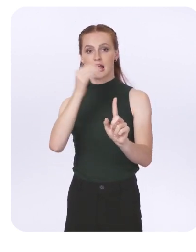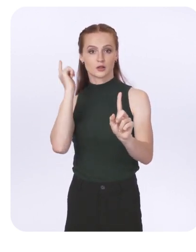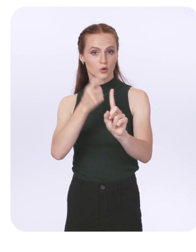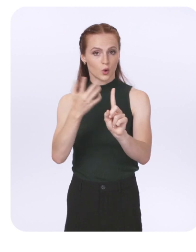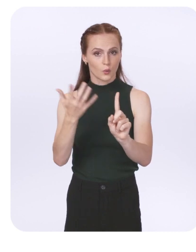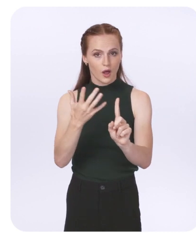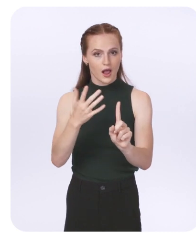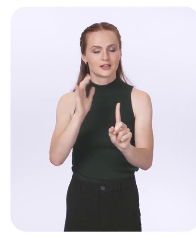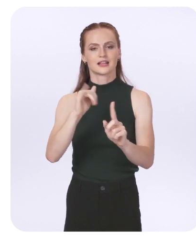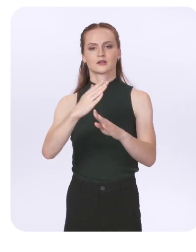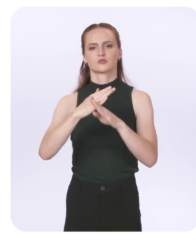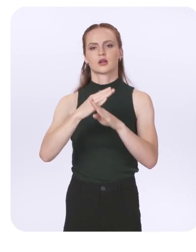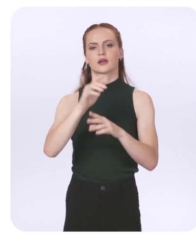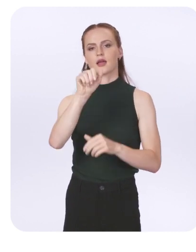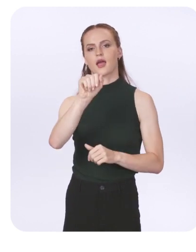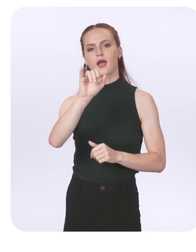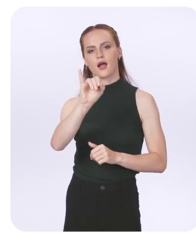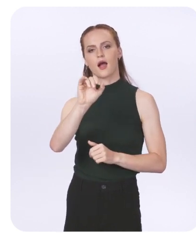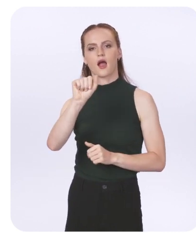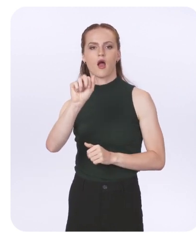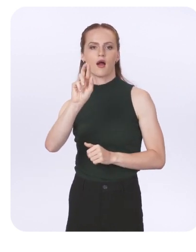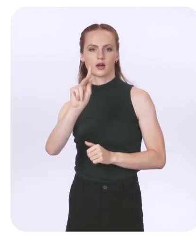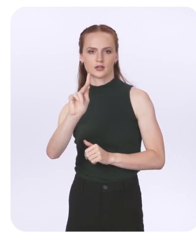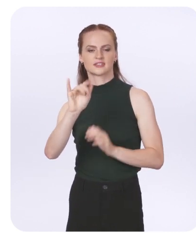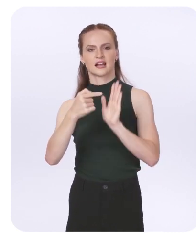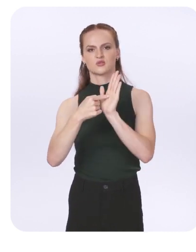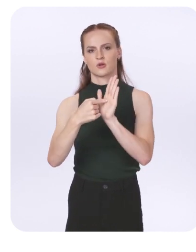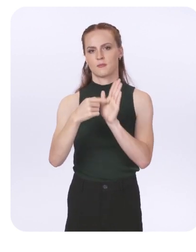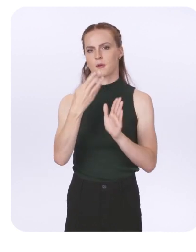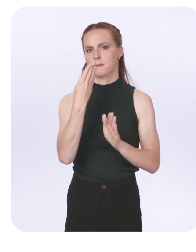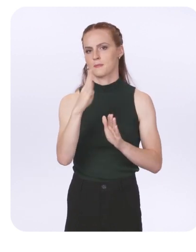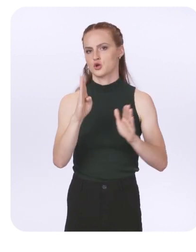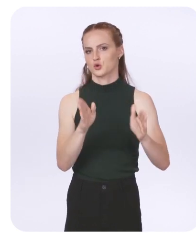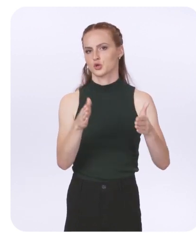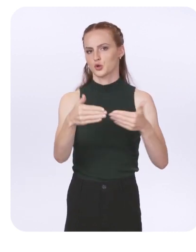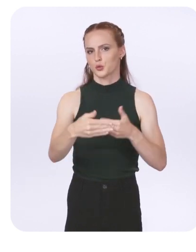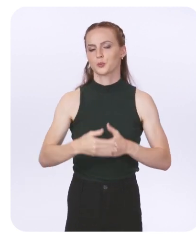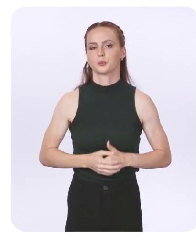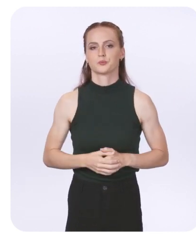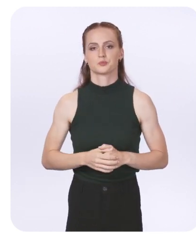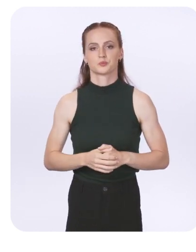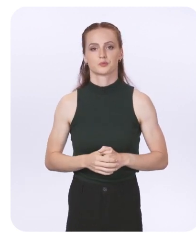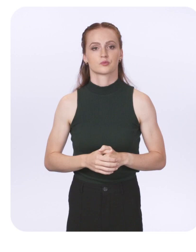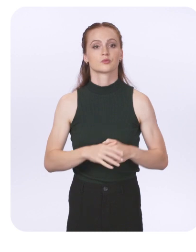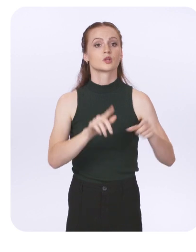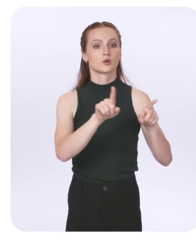we went through a number of sketches, toying around with the concept of having the player’s perspective present.